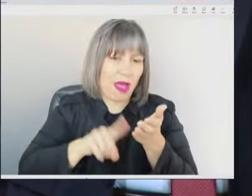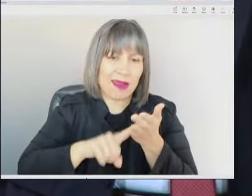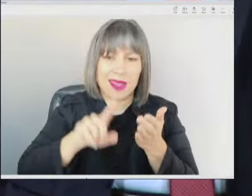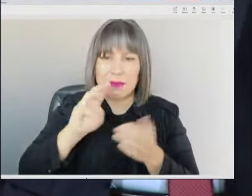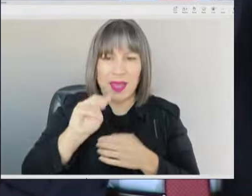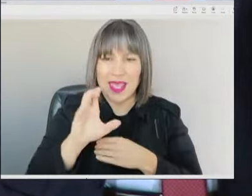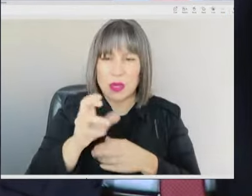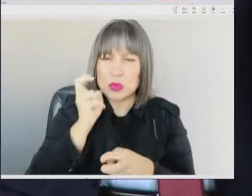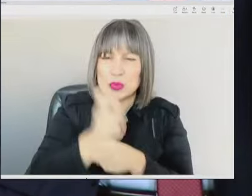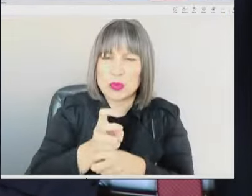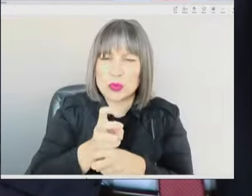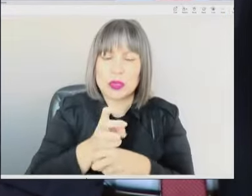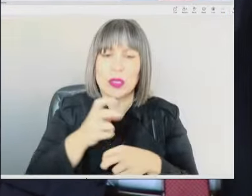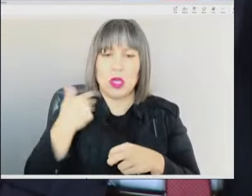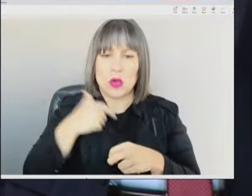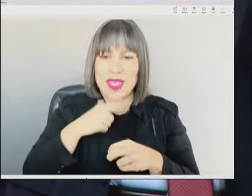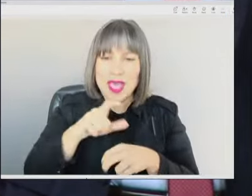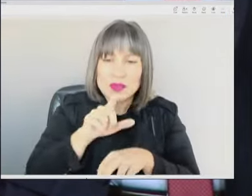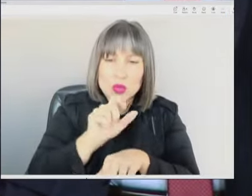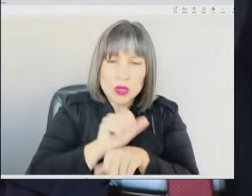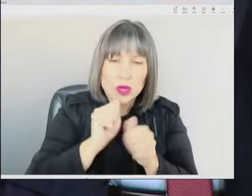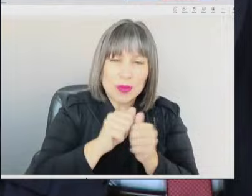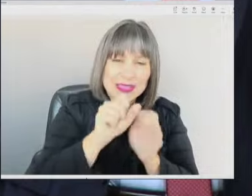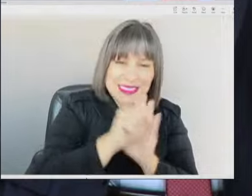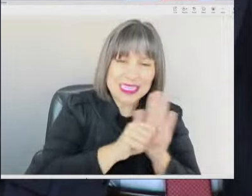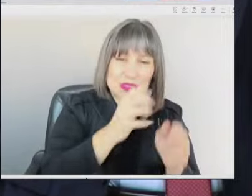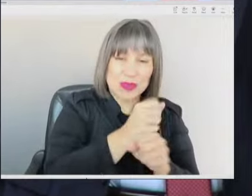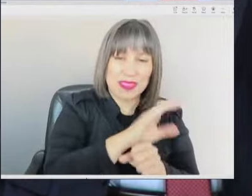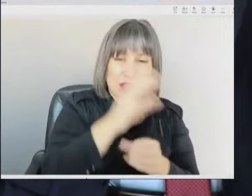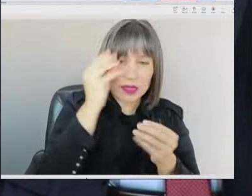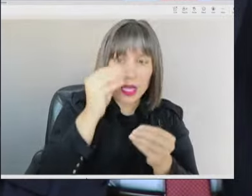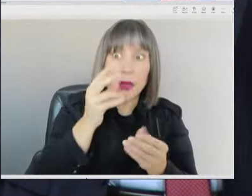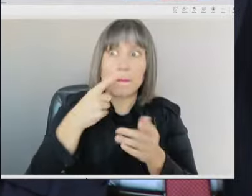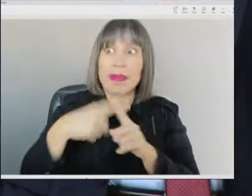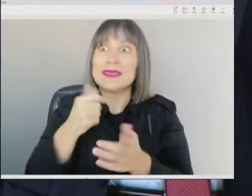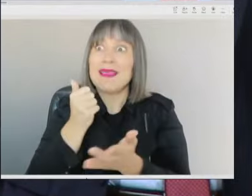their data. We also want to help the states keep up with some of these challenging areas. And so,